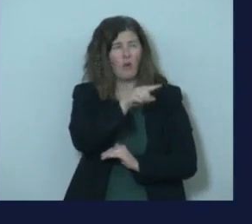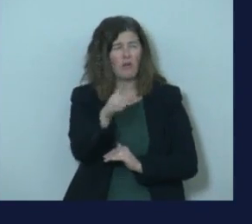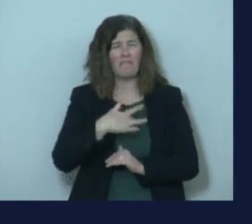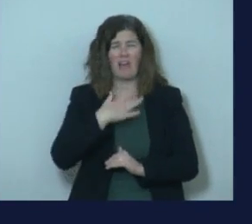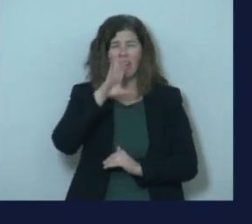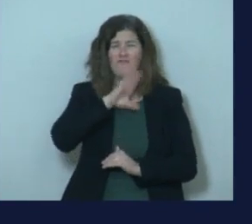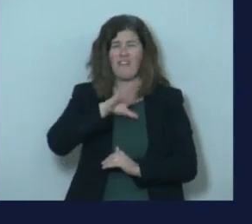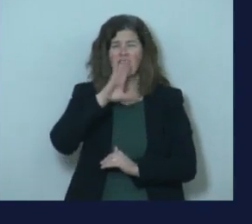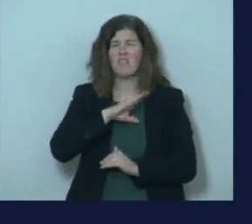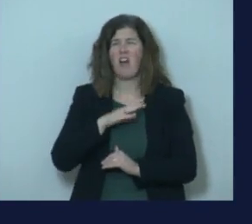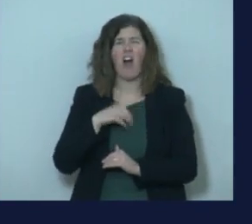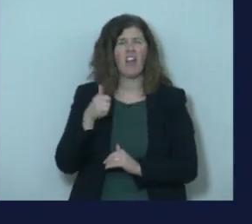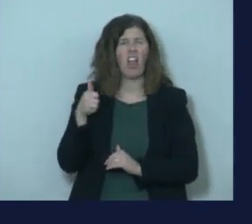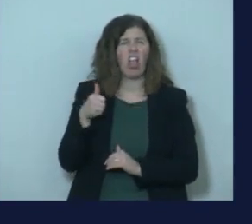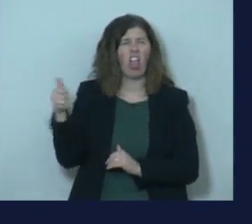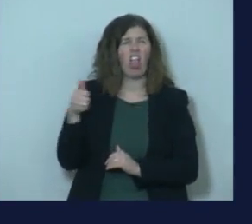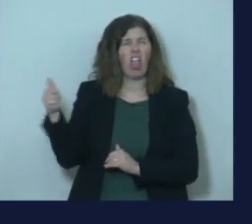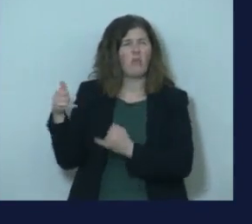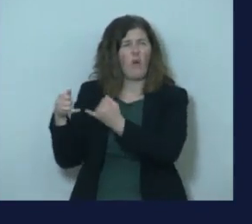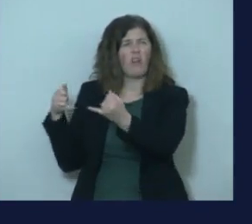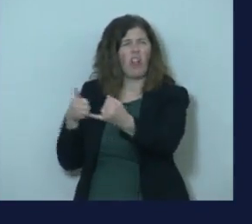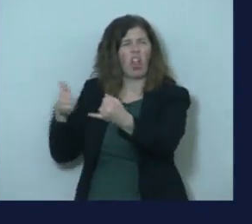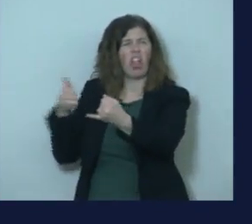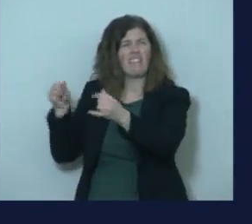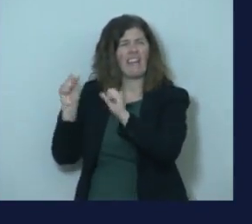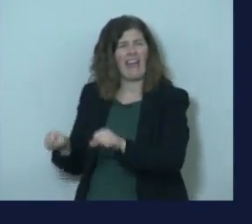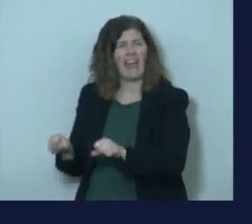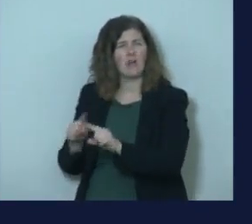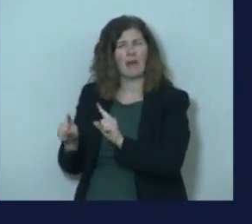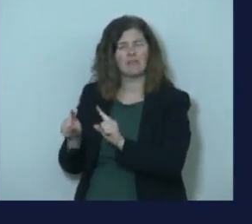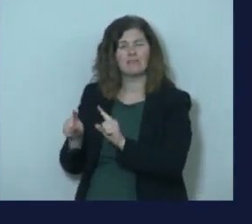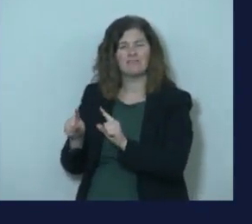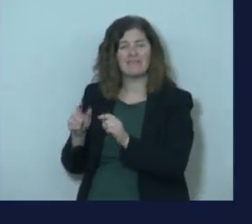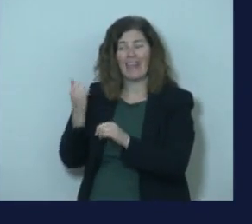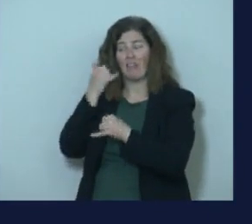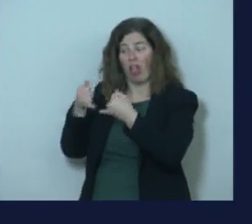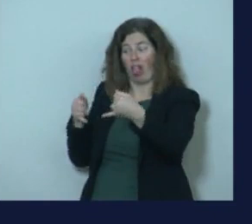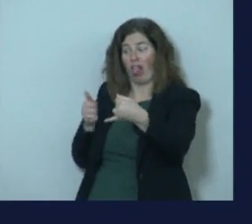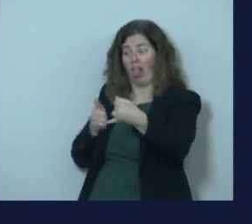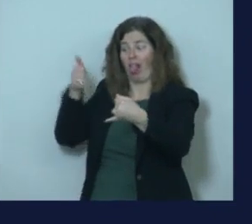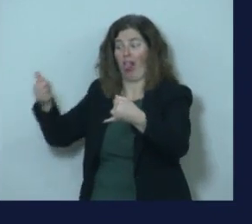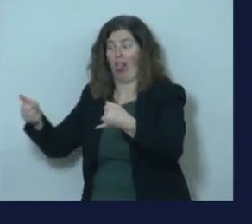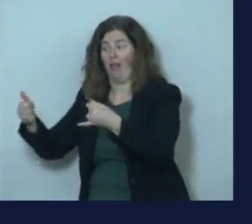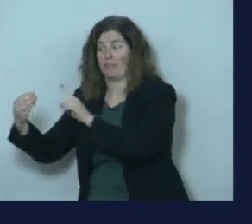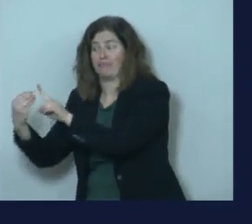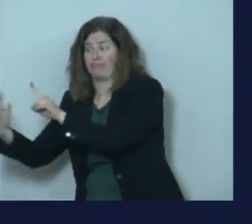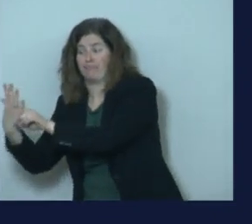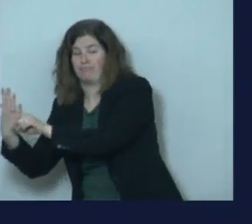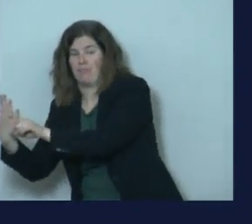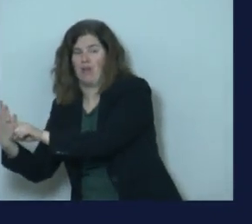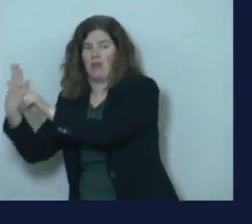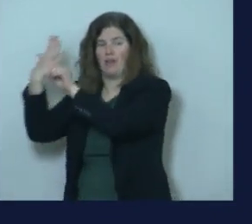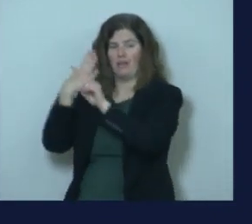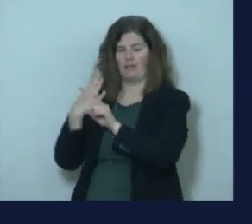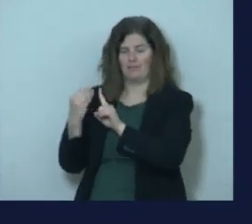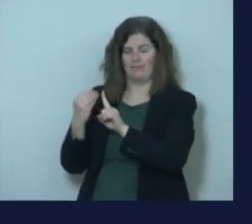I WANT TO MAKE THAT POINT AND HIT THAT HARD.